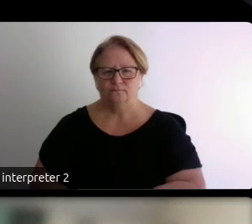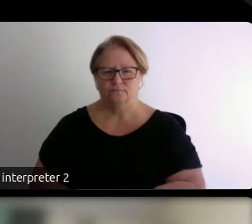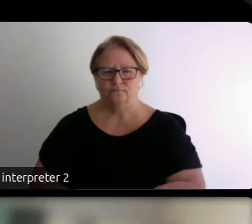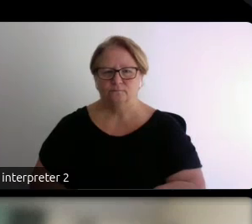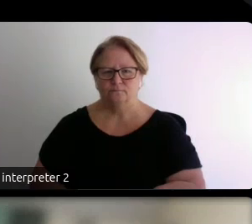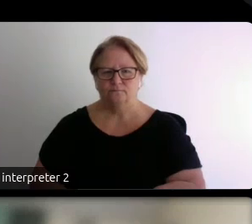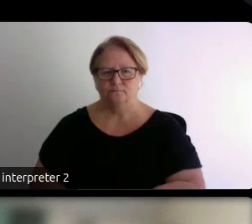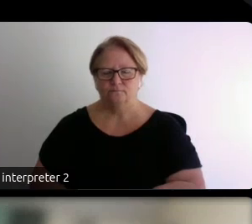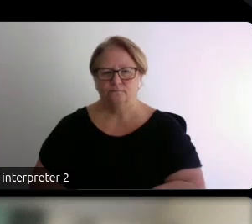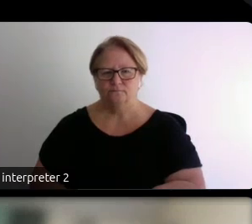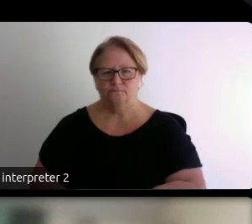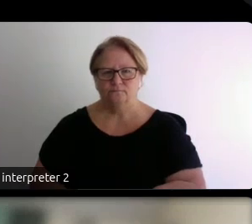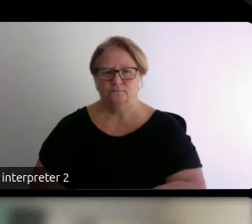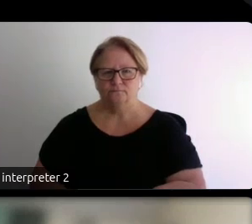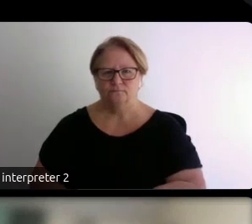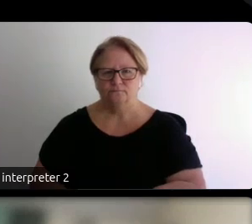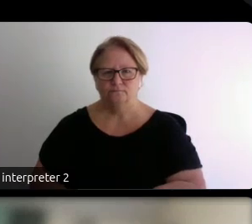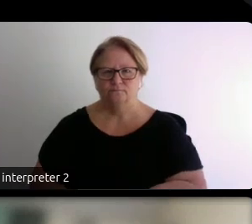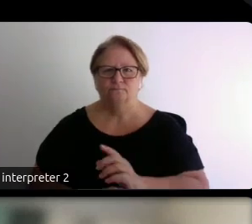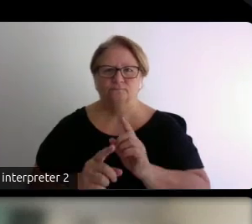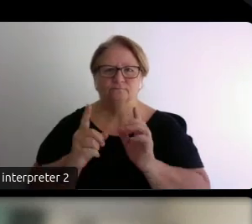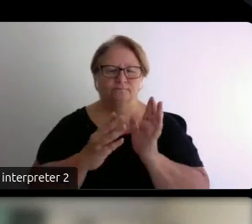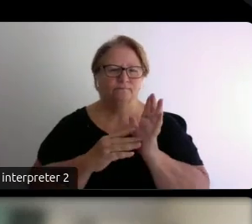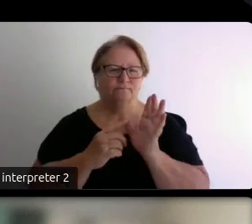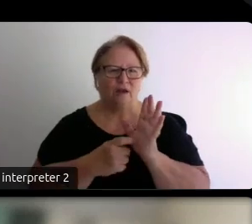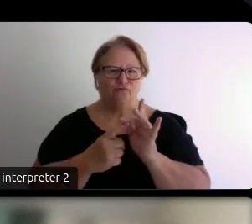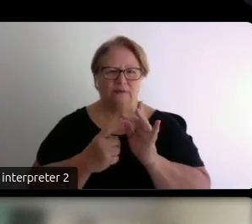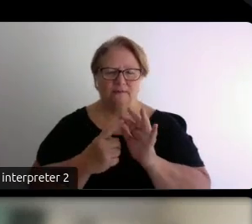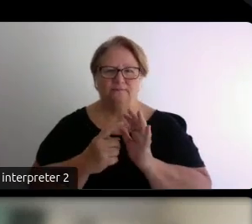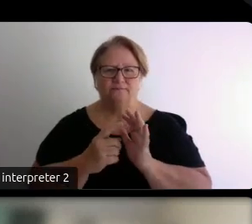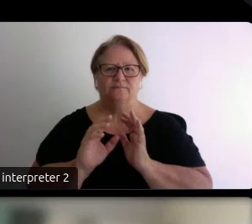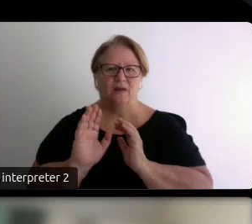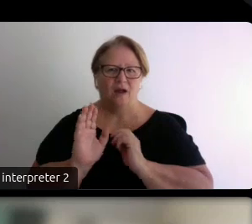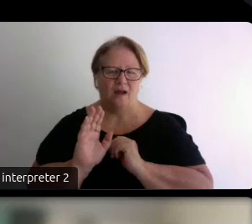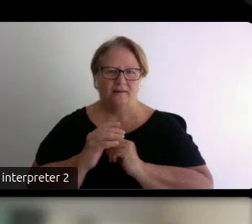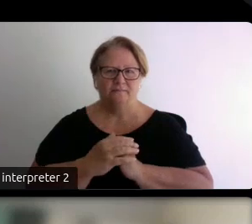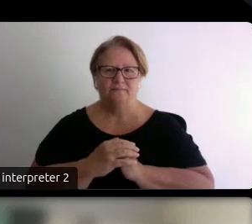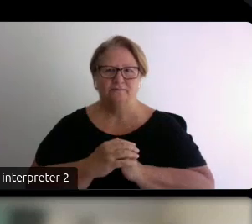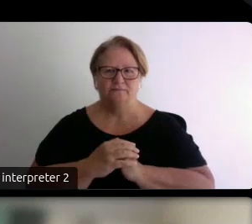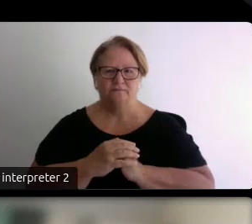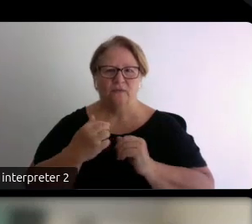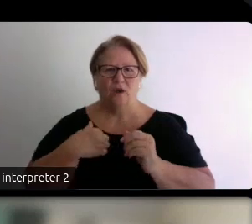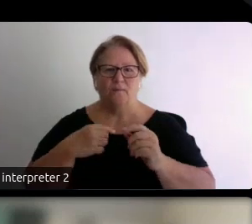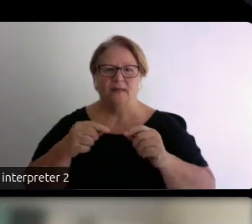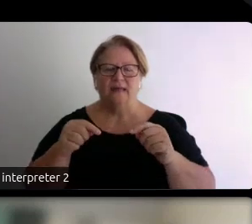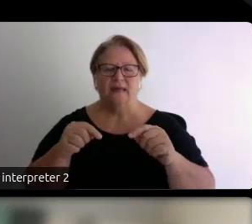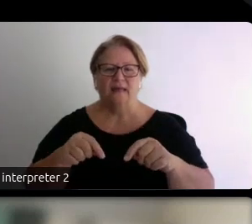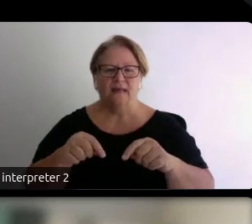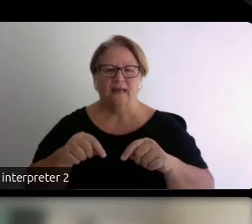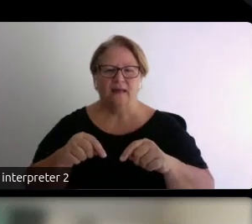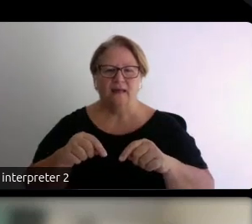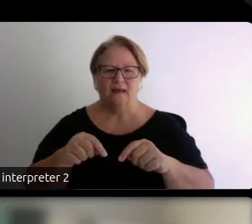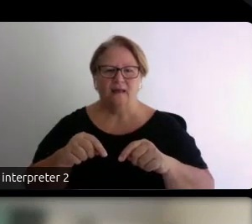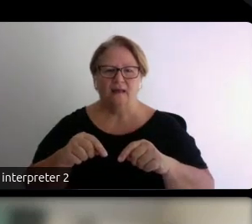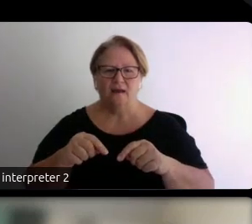Over to Maree. Thank you. Hi there everyone. Um I'm here today to talk to you about the referral